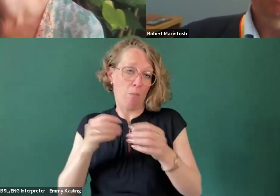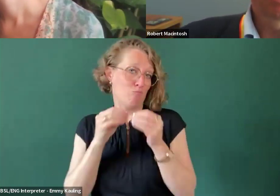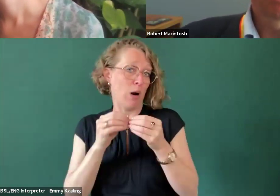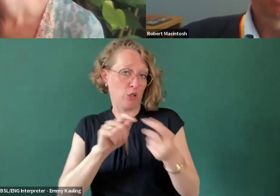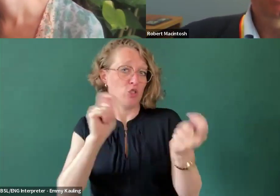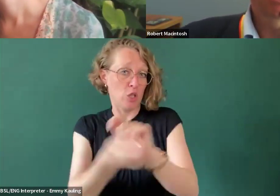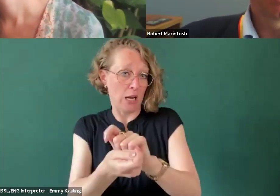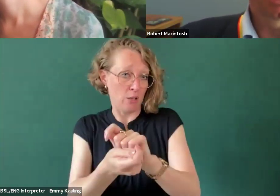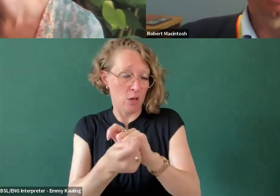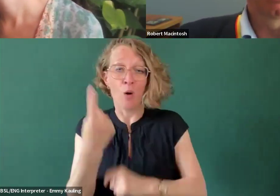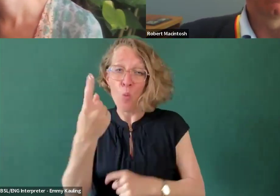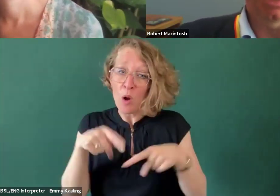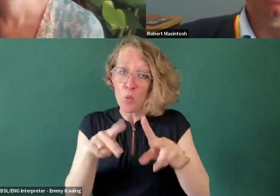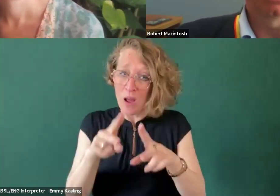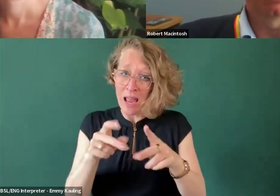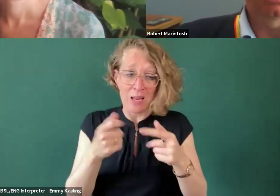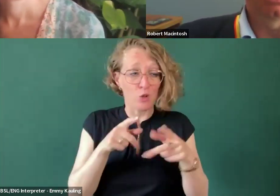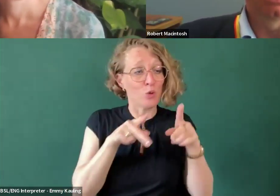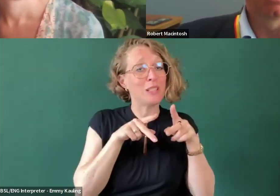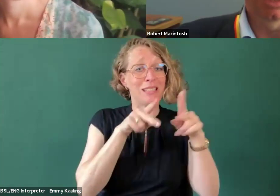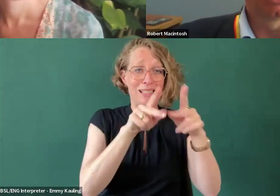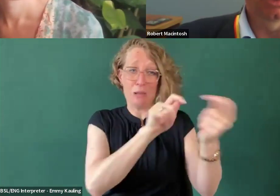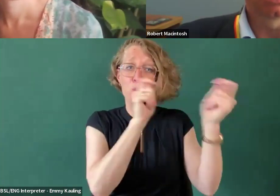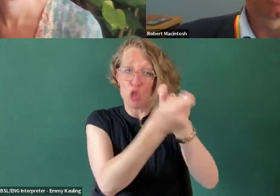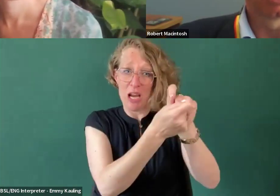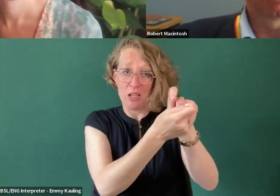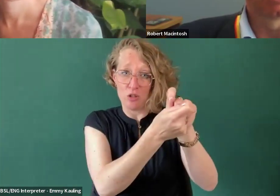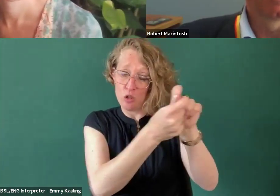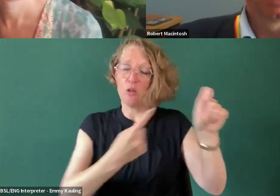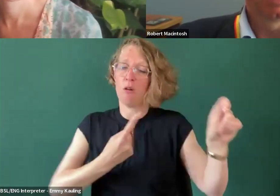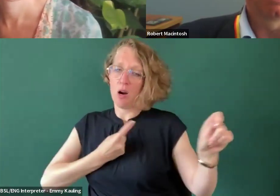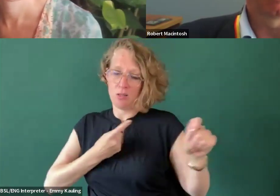we will change the systemic outcomes and patterns that we see is by doing something different. And